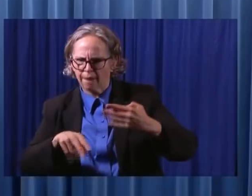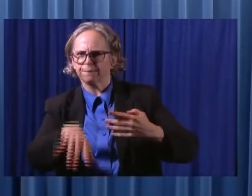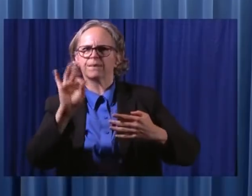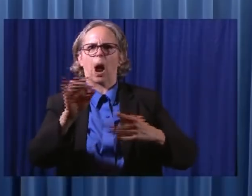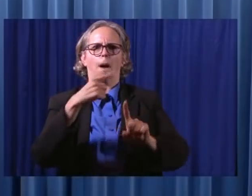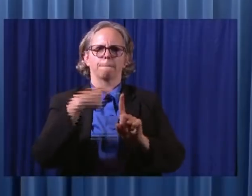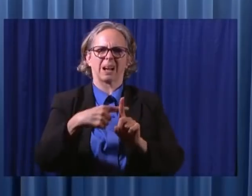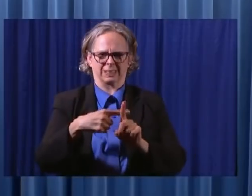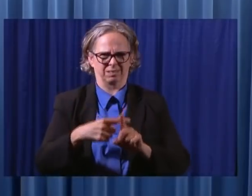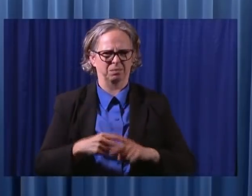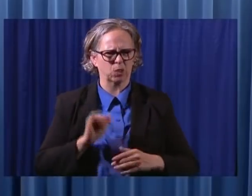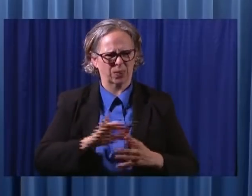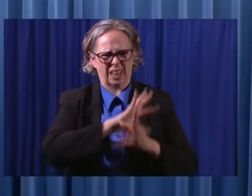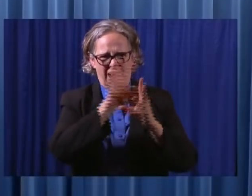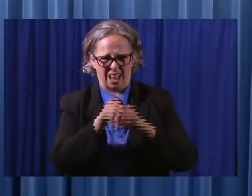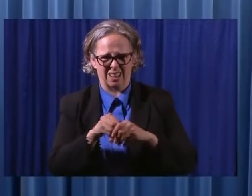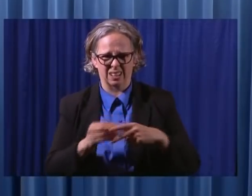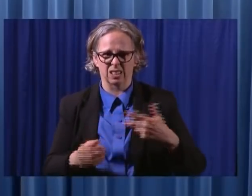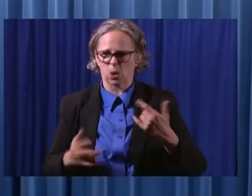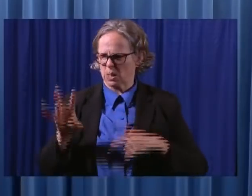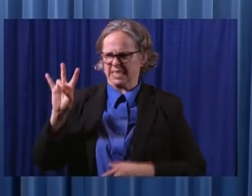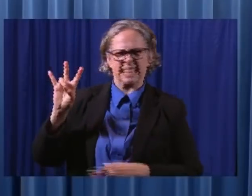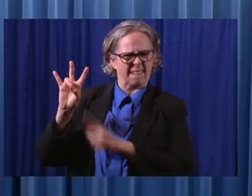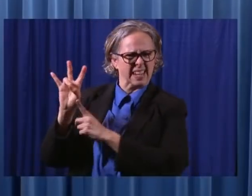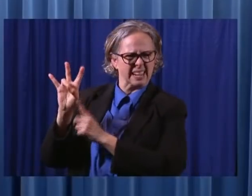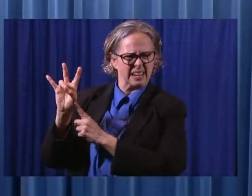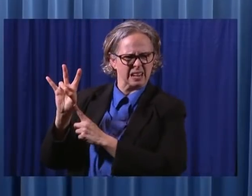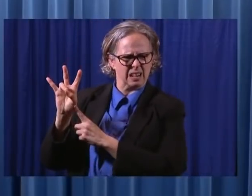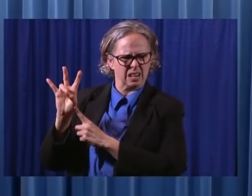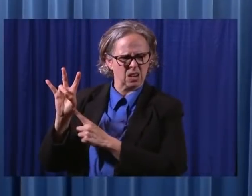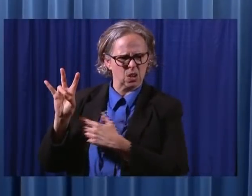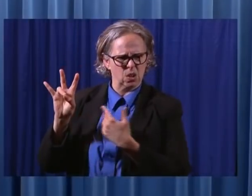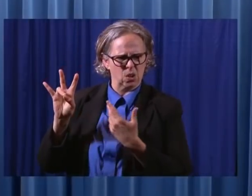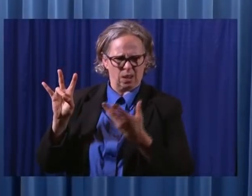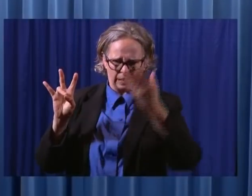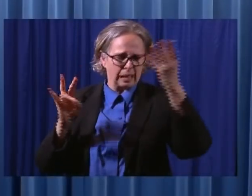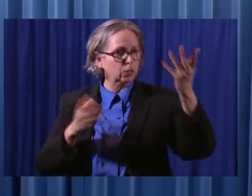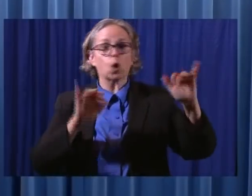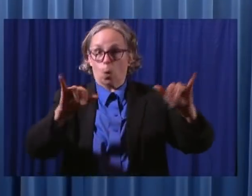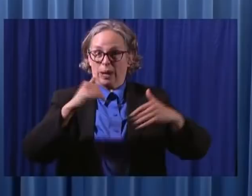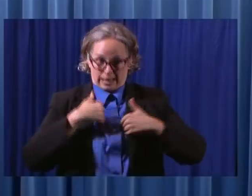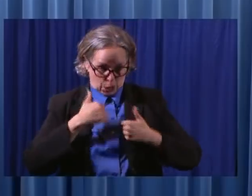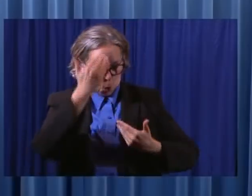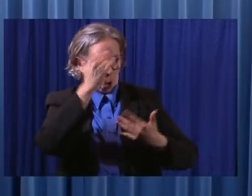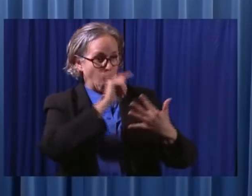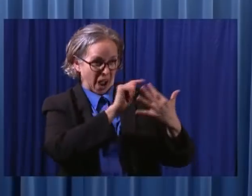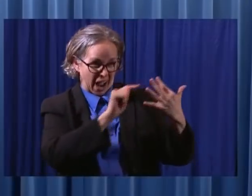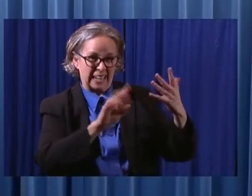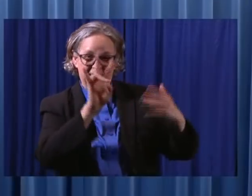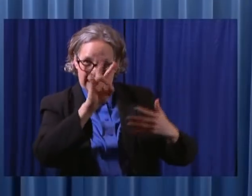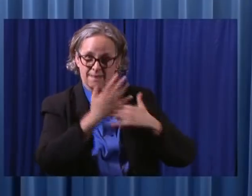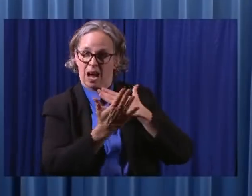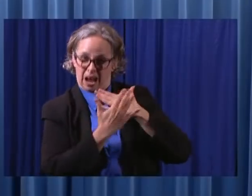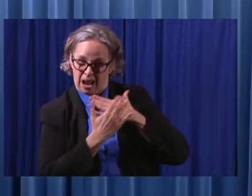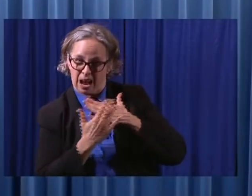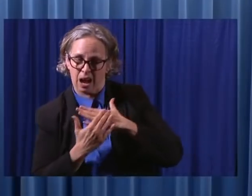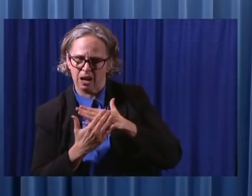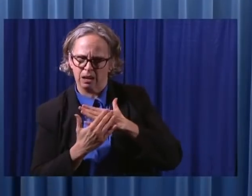THOSE WILL ALL BE COMING. HOW TO THE CURRENT INDICATORS AND FORM THE DIFFERENT ALERT LEVELS IN OUR PUBLIC HEALTH